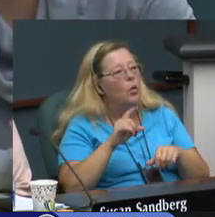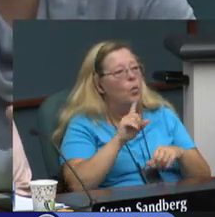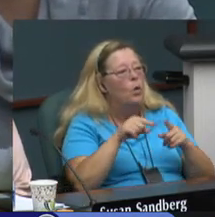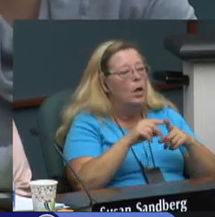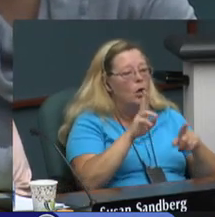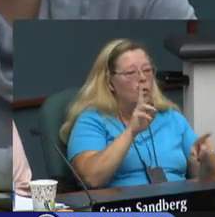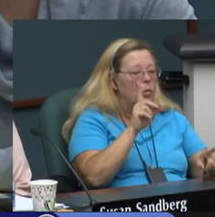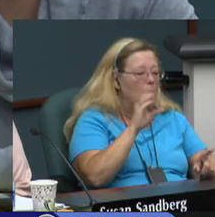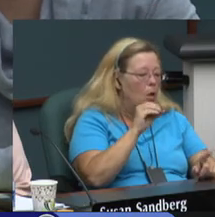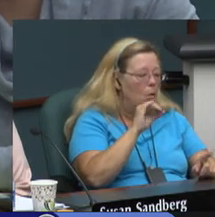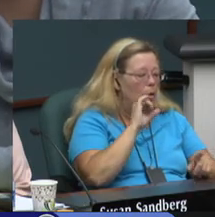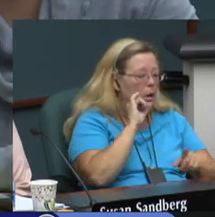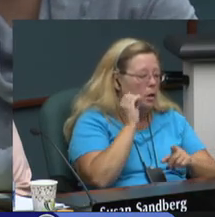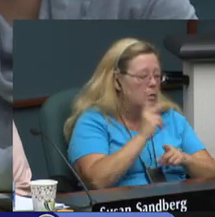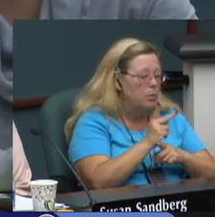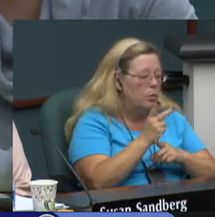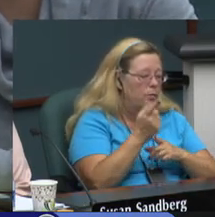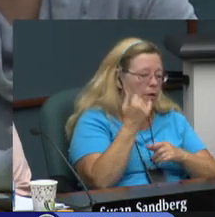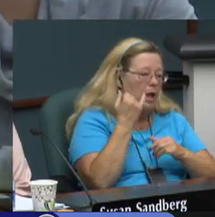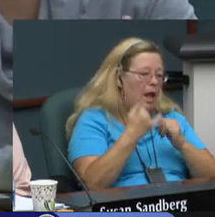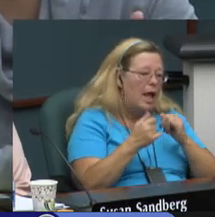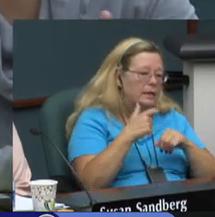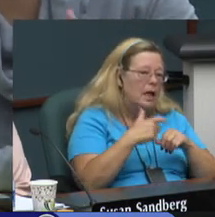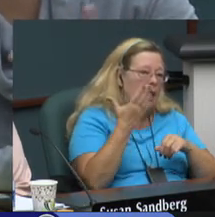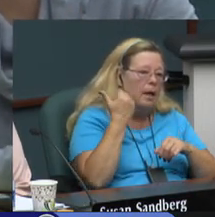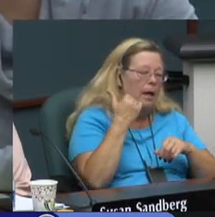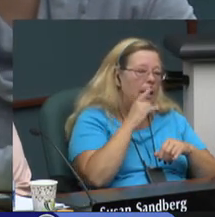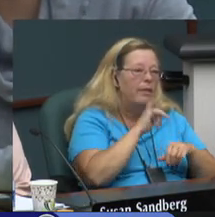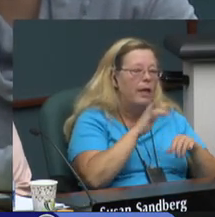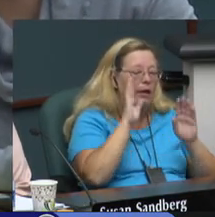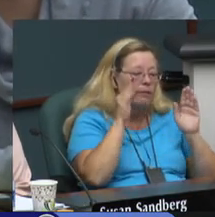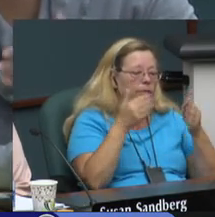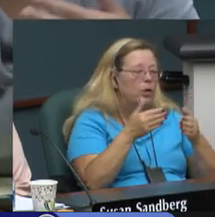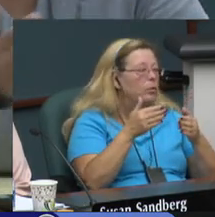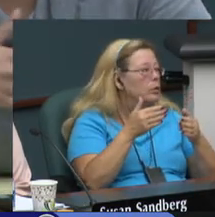approved last time the focus I apparently I think I mean just from